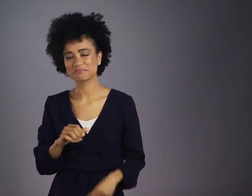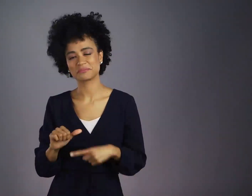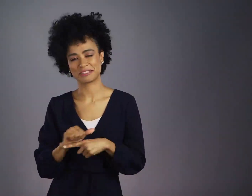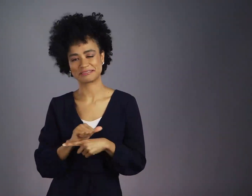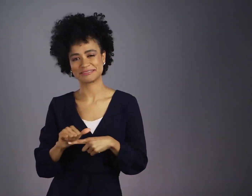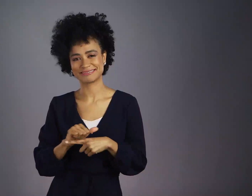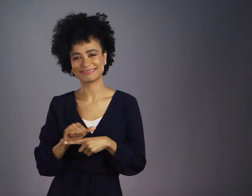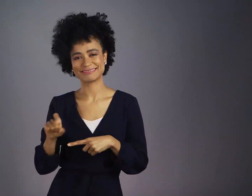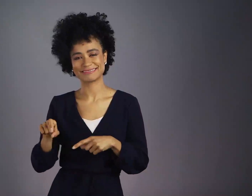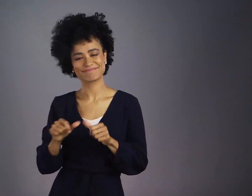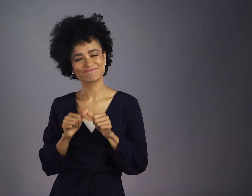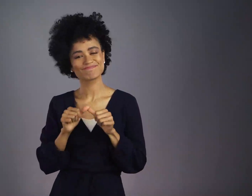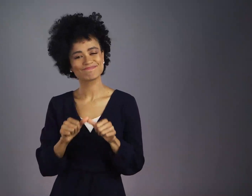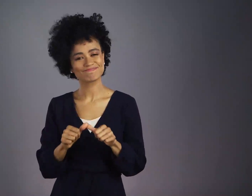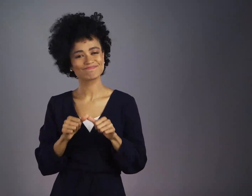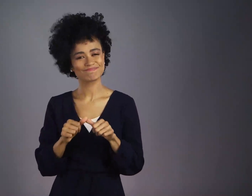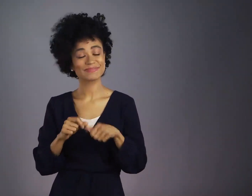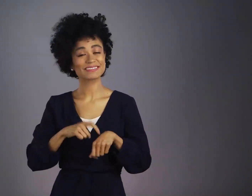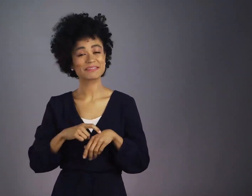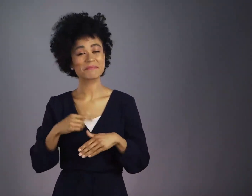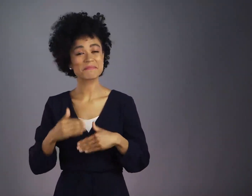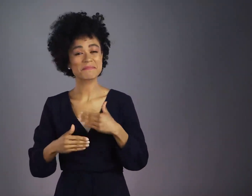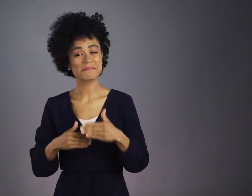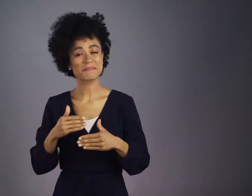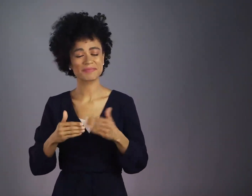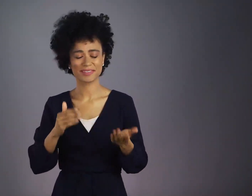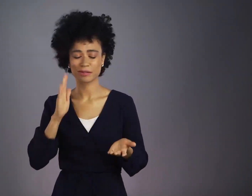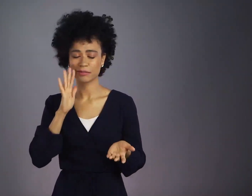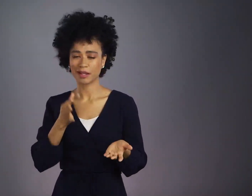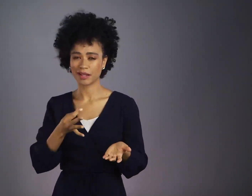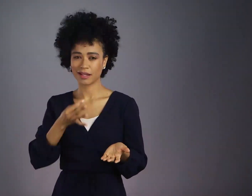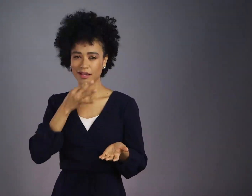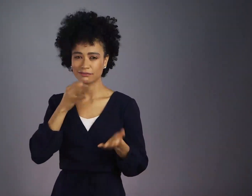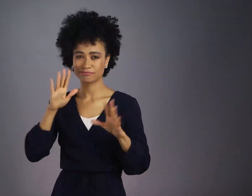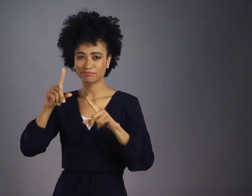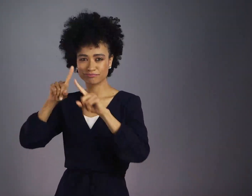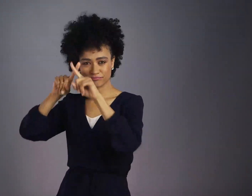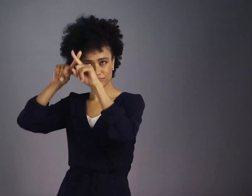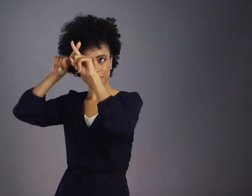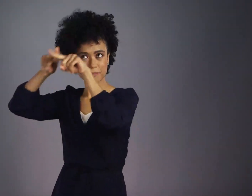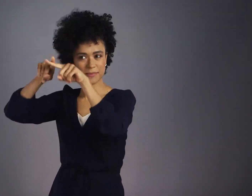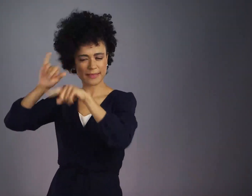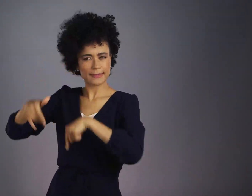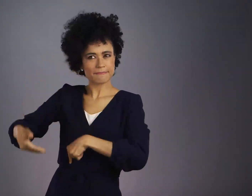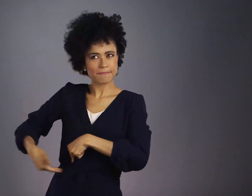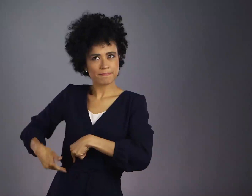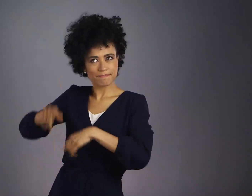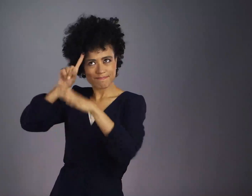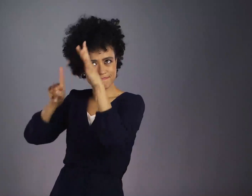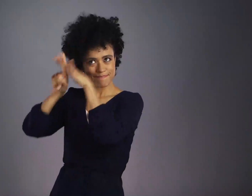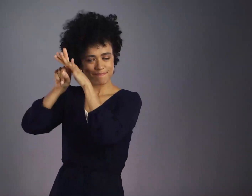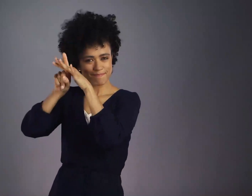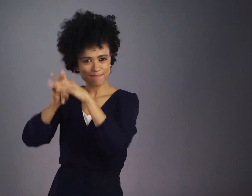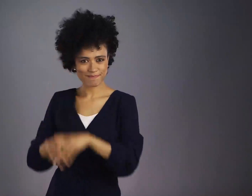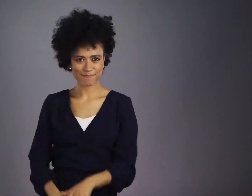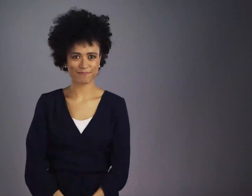as time passes, be more and more on the plane of inspiration. We come to rely upon it.